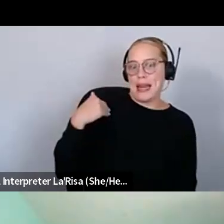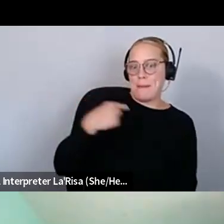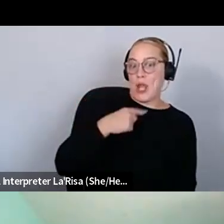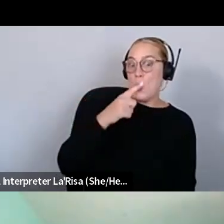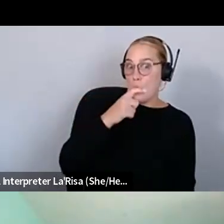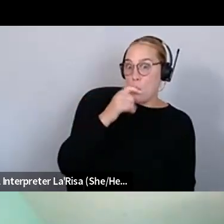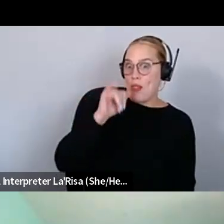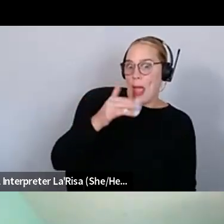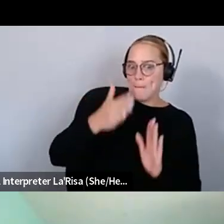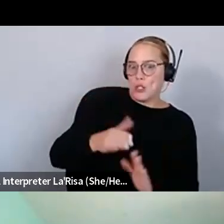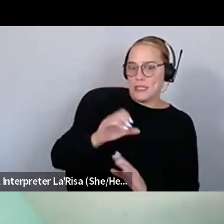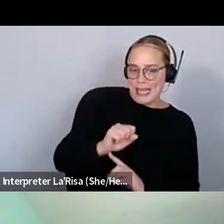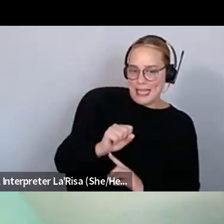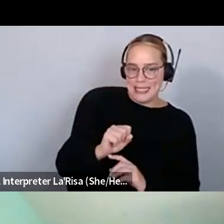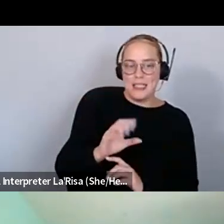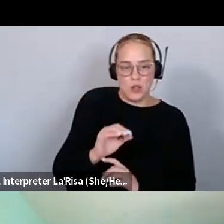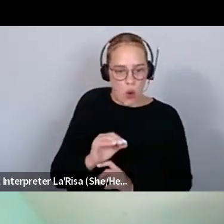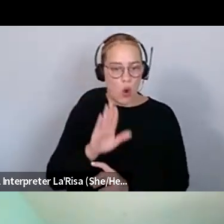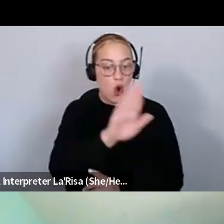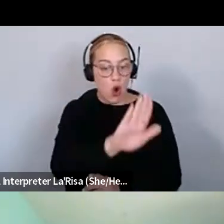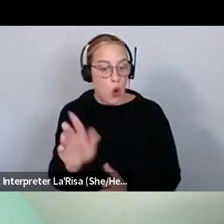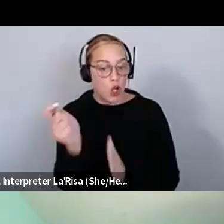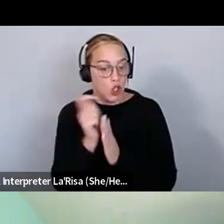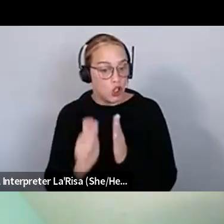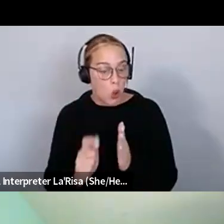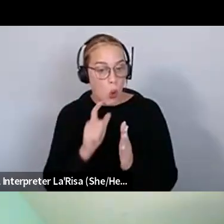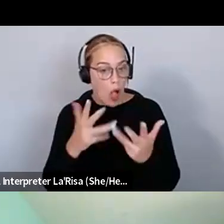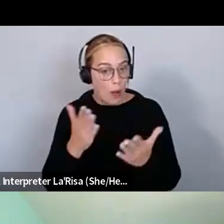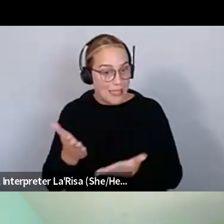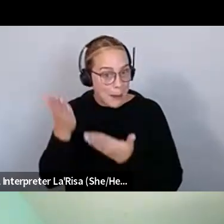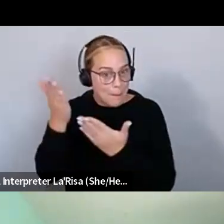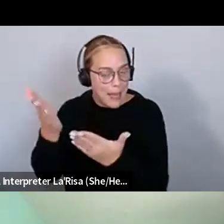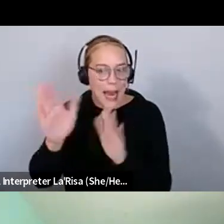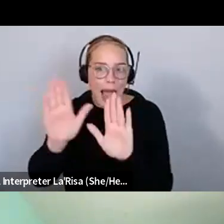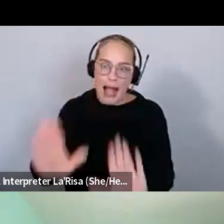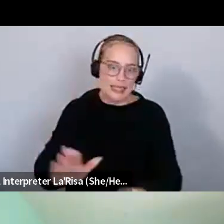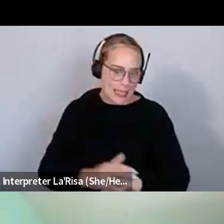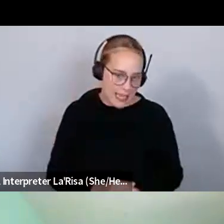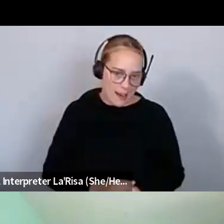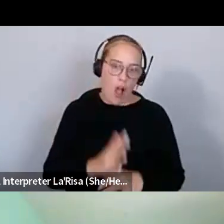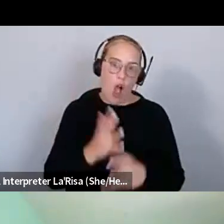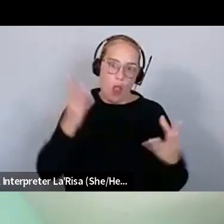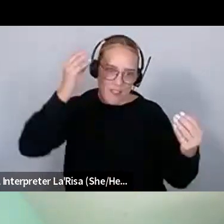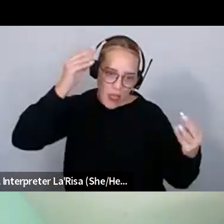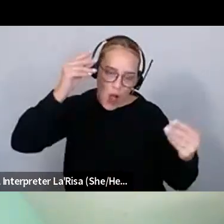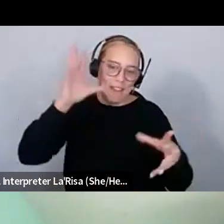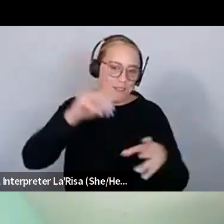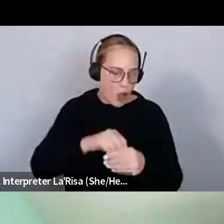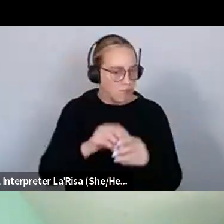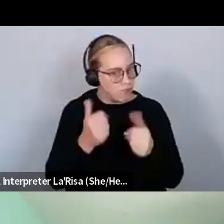Riley and Erica very kindly reminded me of what that list was today. The journals y'all submitted were excellent. Thank you for putting time and